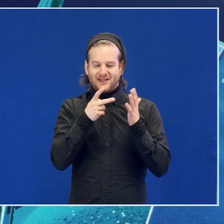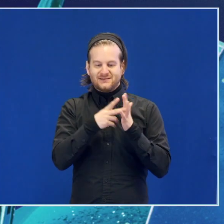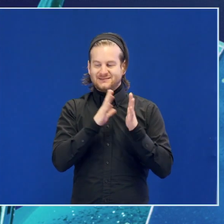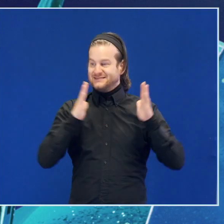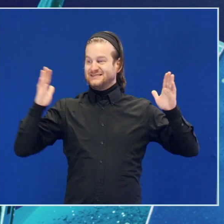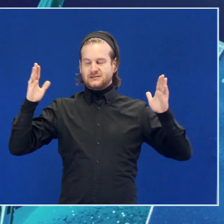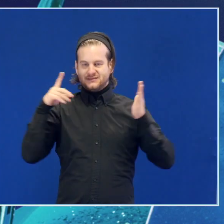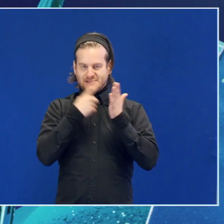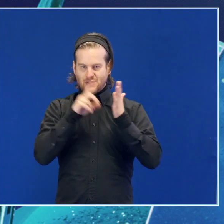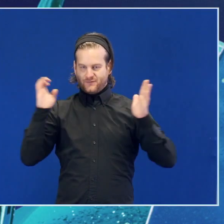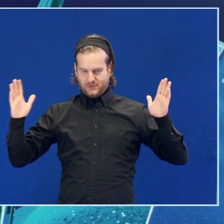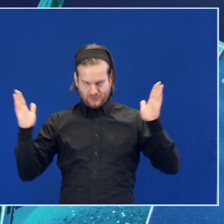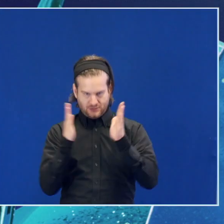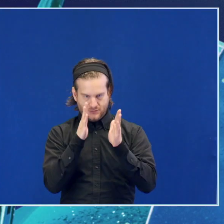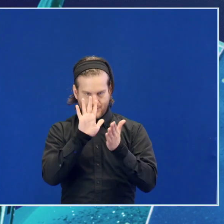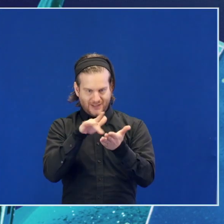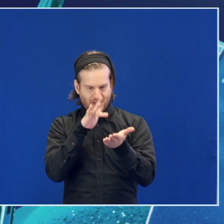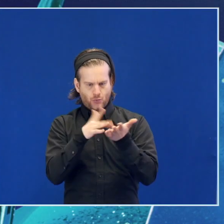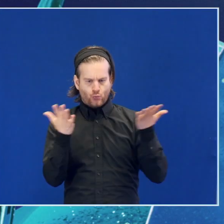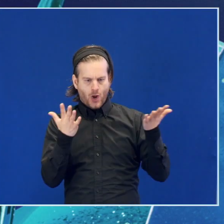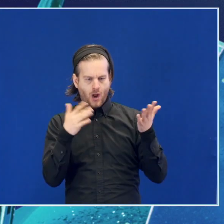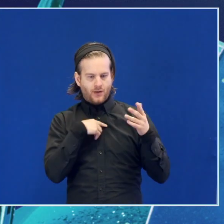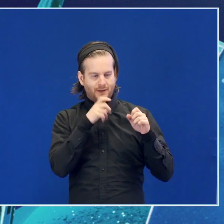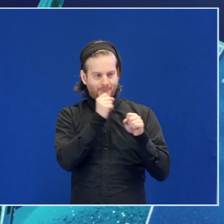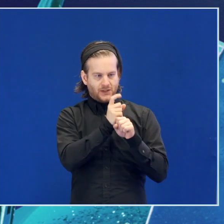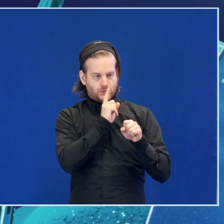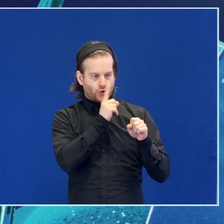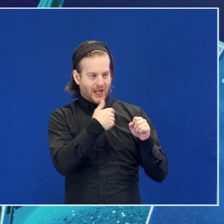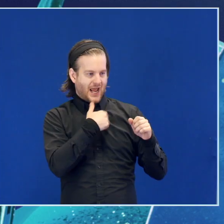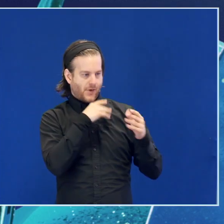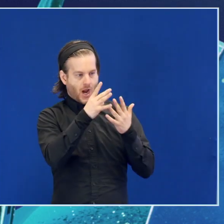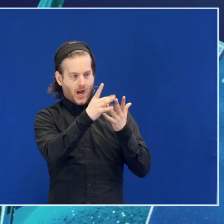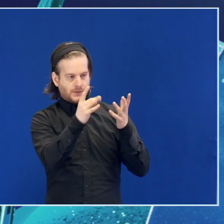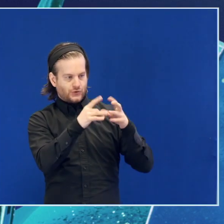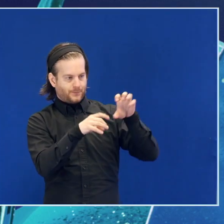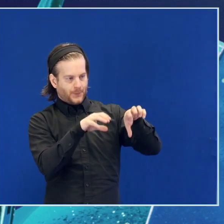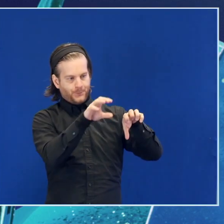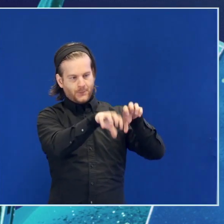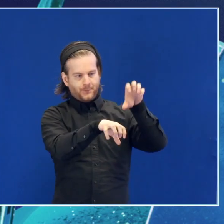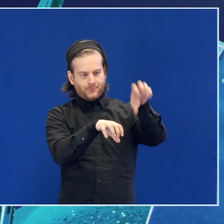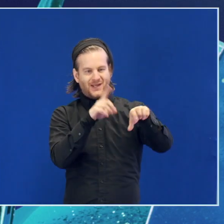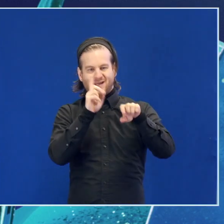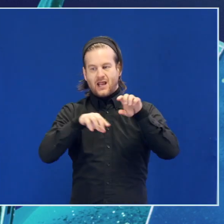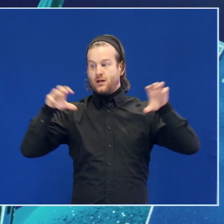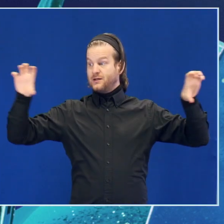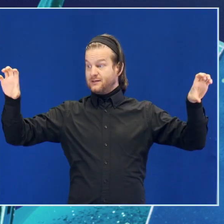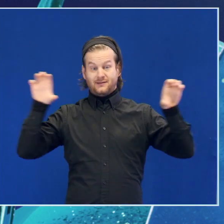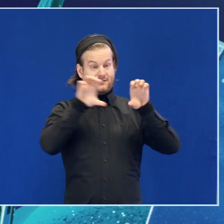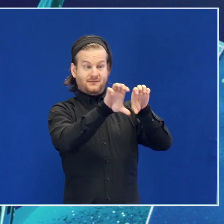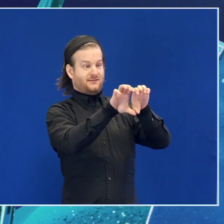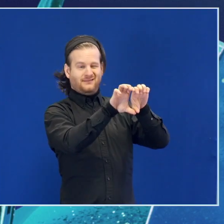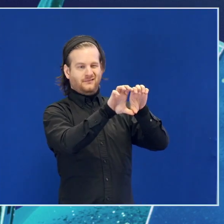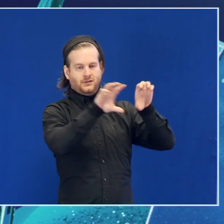this certainly benefits everyone. Our top design strategies, there are 13 listed here.